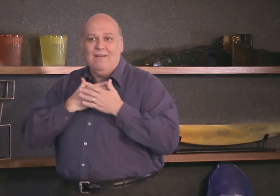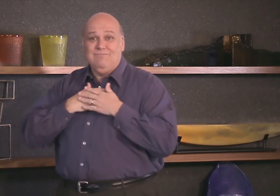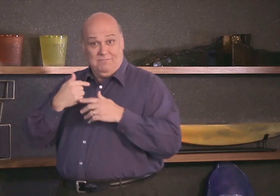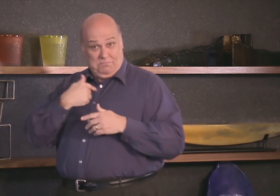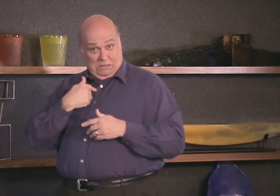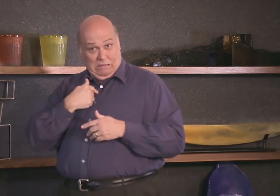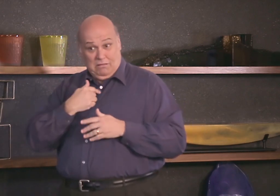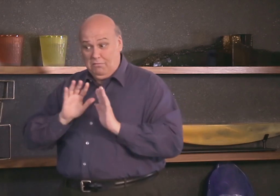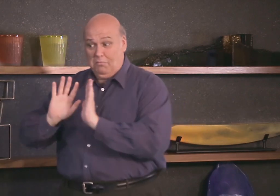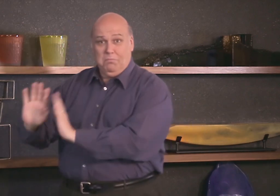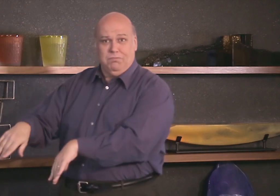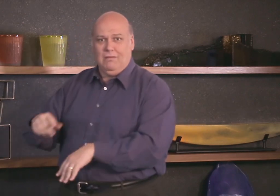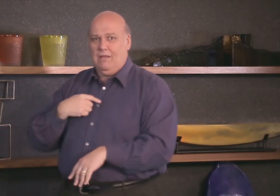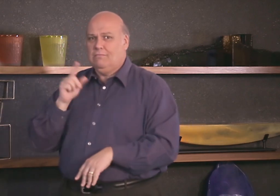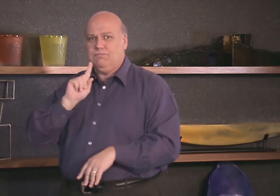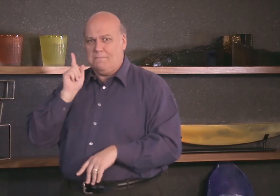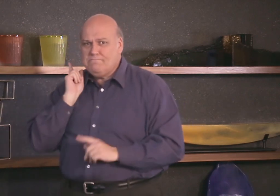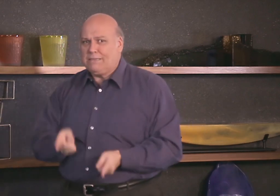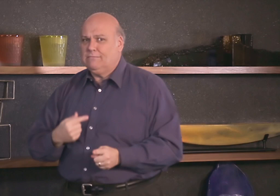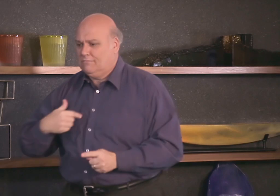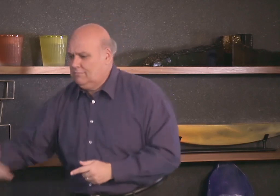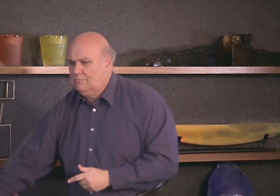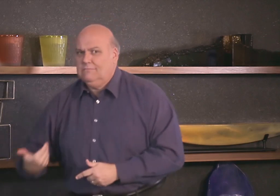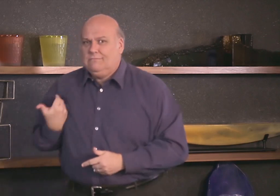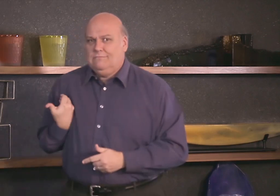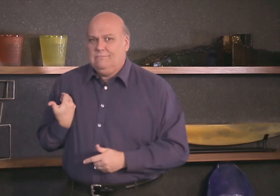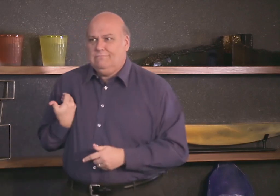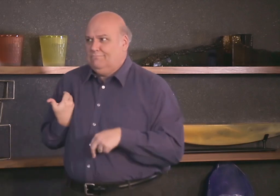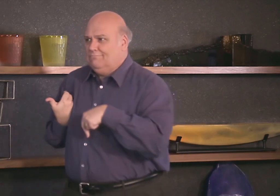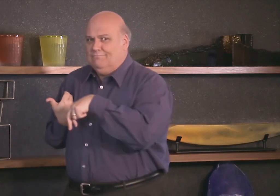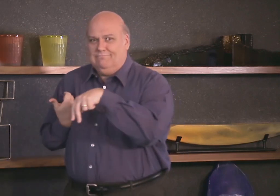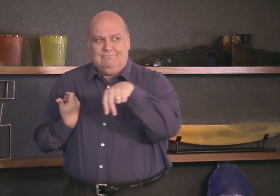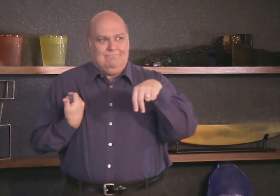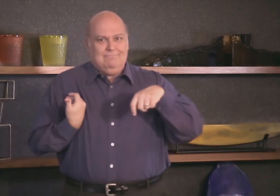Would I have left my pet alone? No way, I would take the pet with me! I would hang